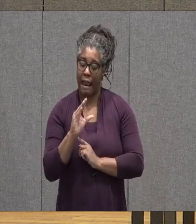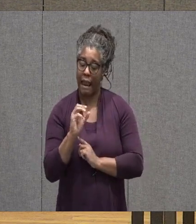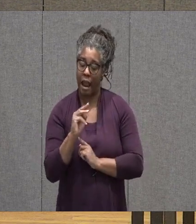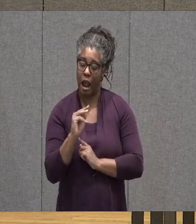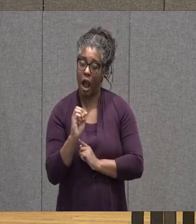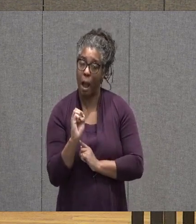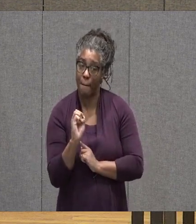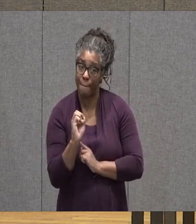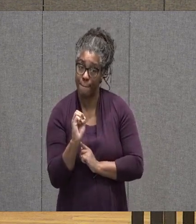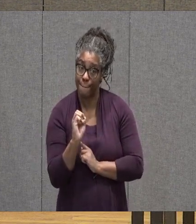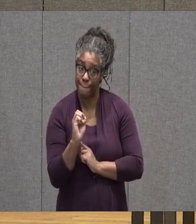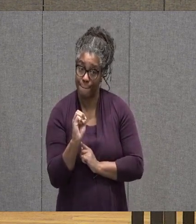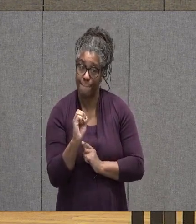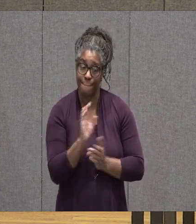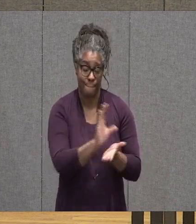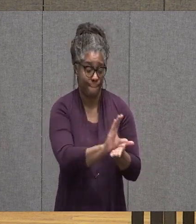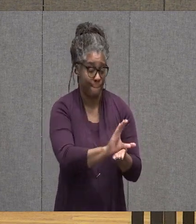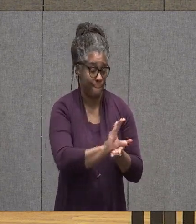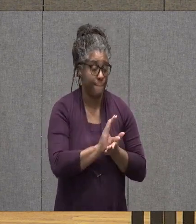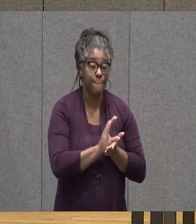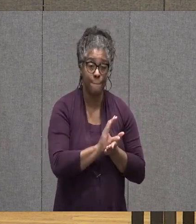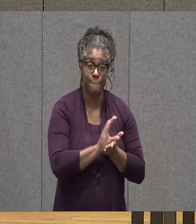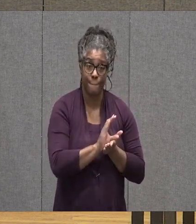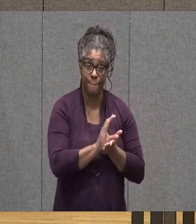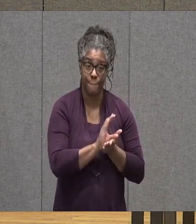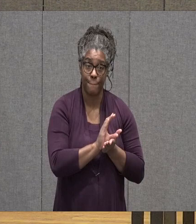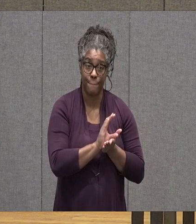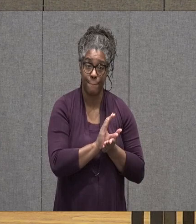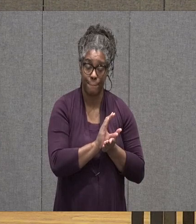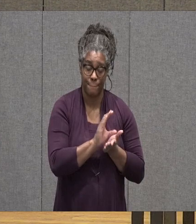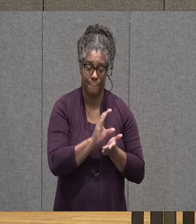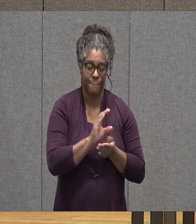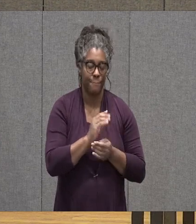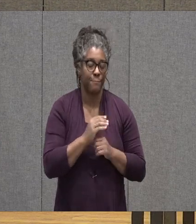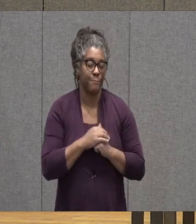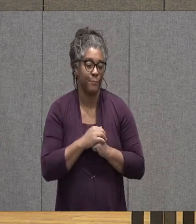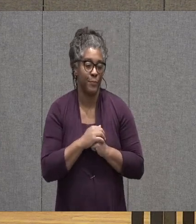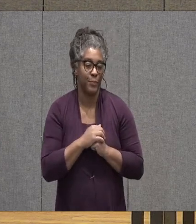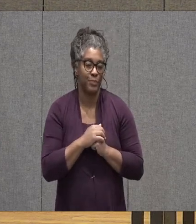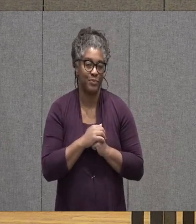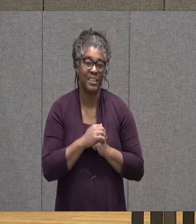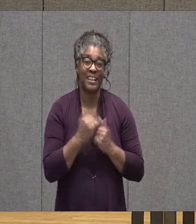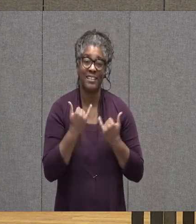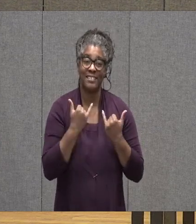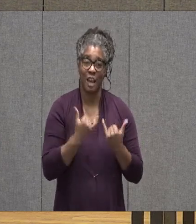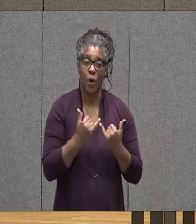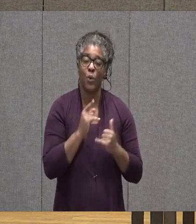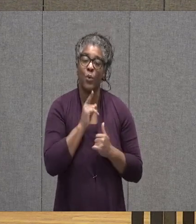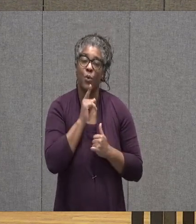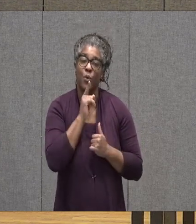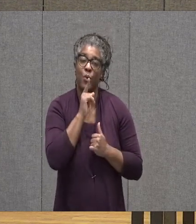and this is a nonfiction book, and it is about real information.